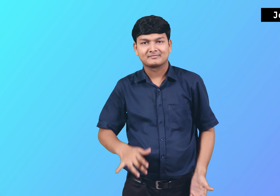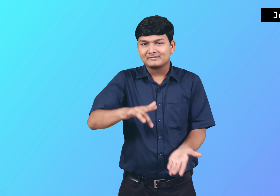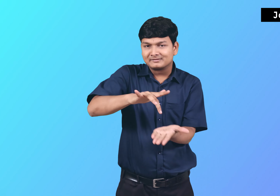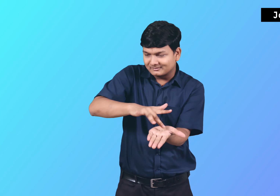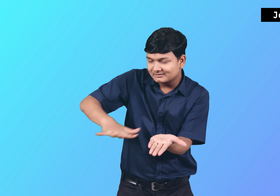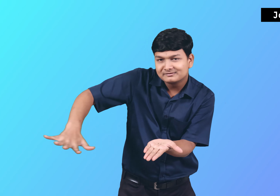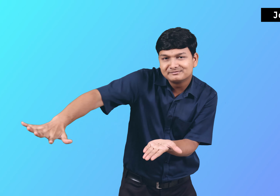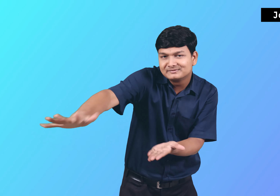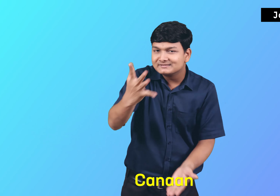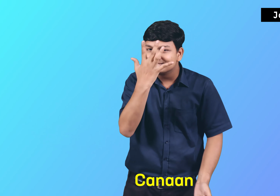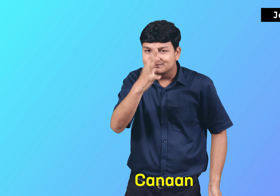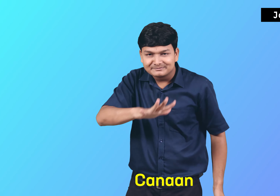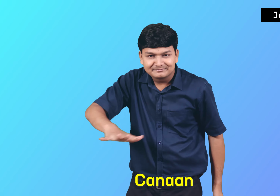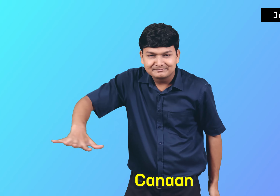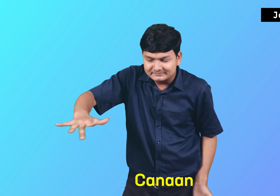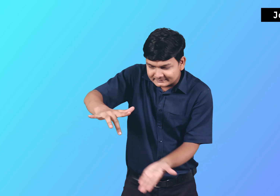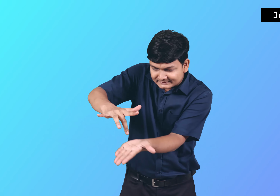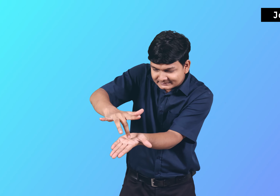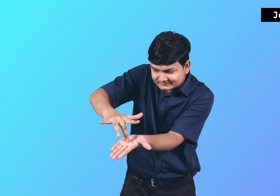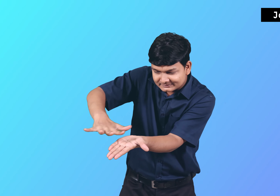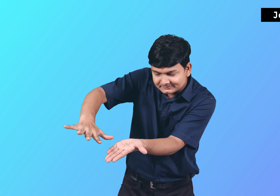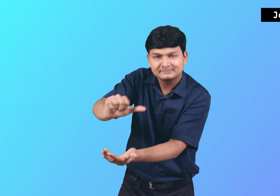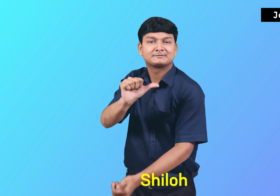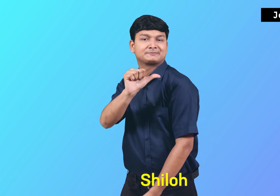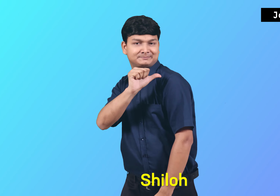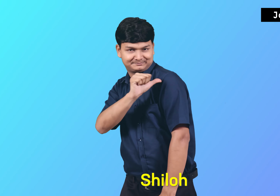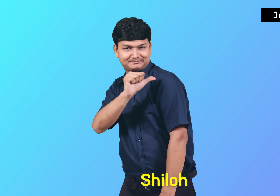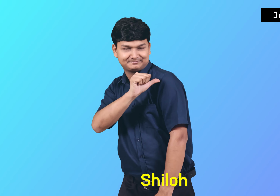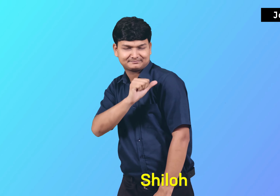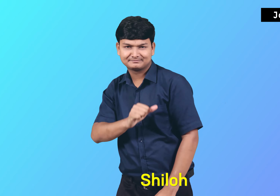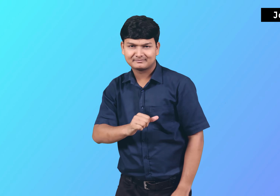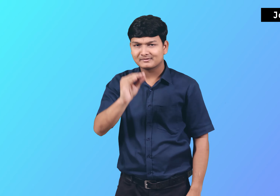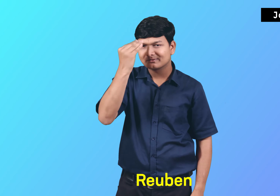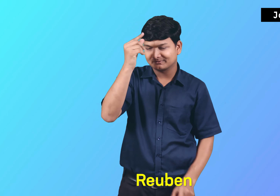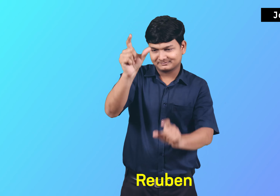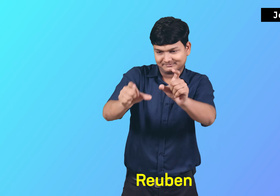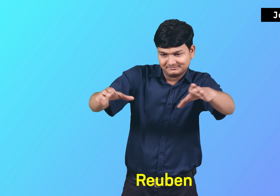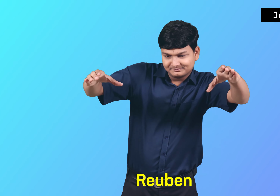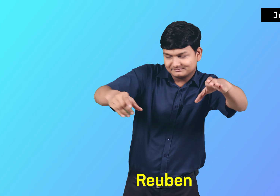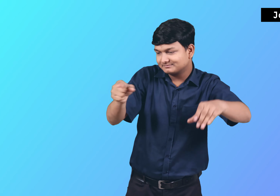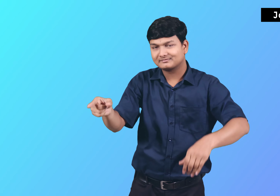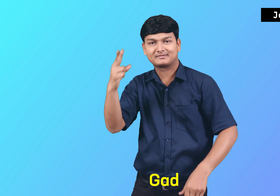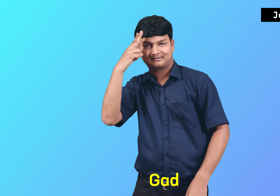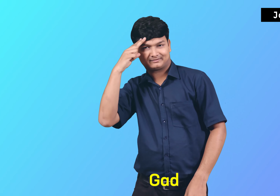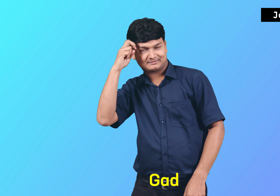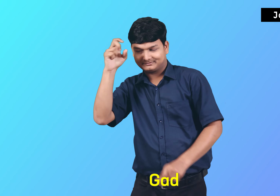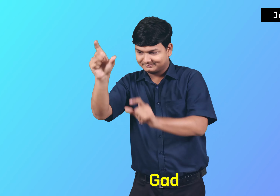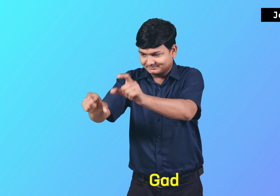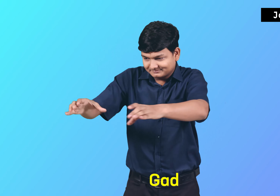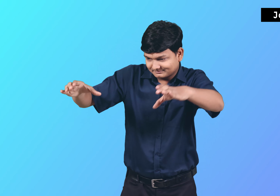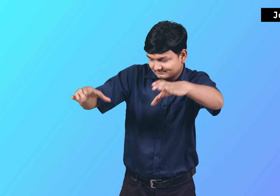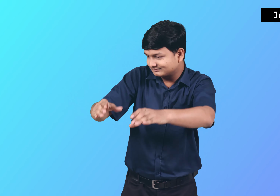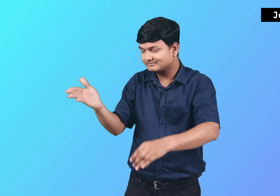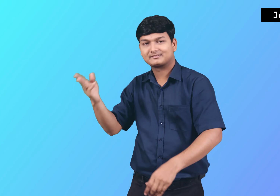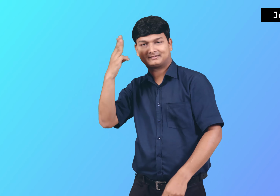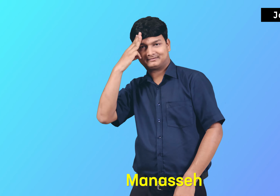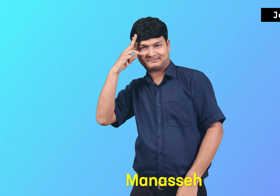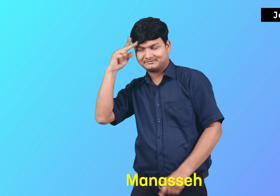So the people from the tribes of Reuben, Gad and Manasseh left the Israelites at Shiloh in Canaan. They went back home to Gilead.